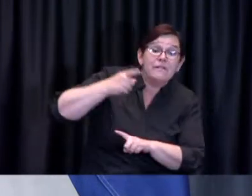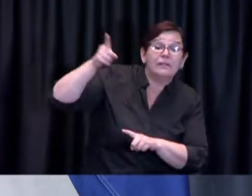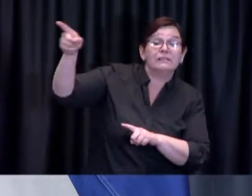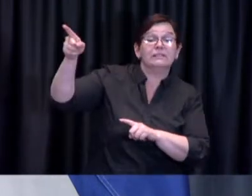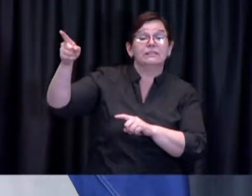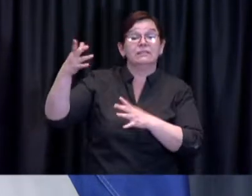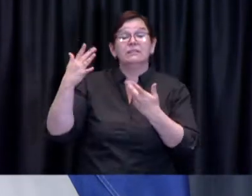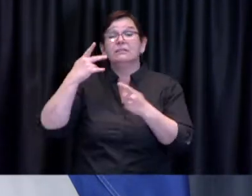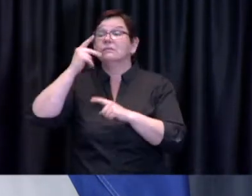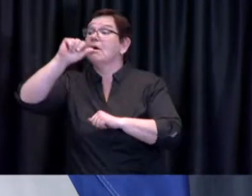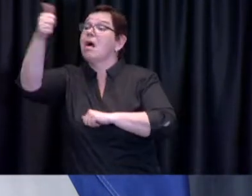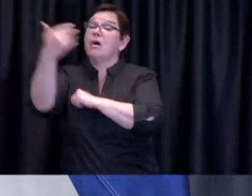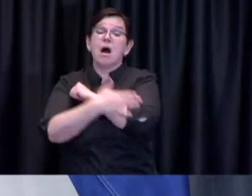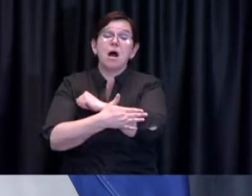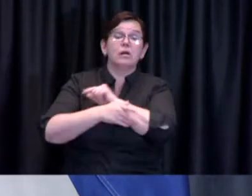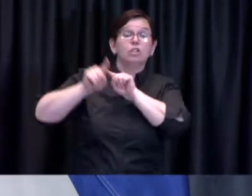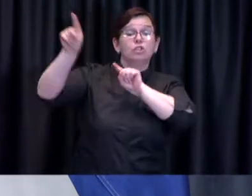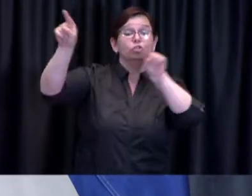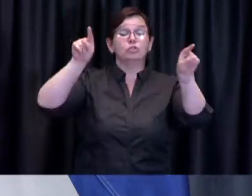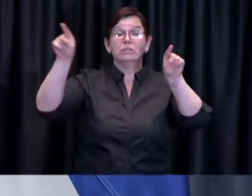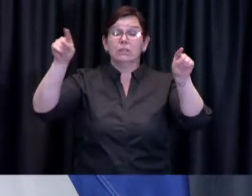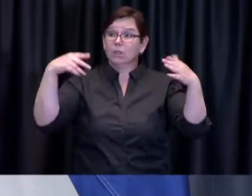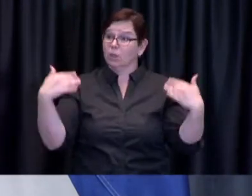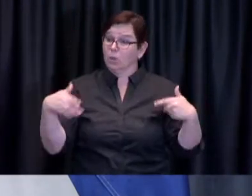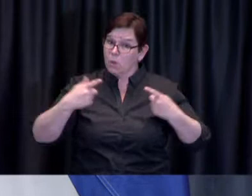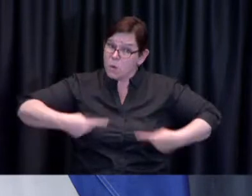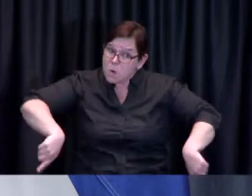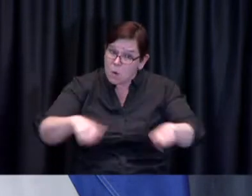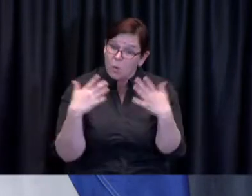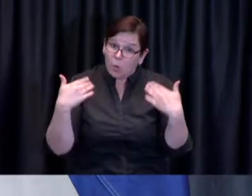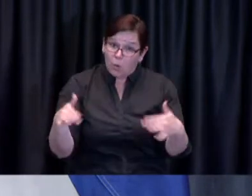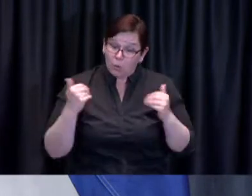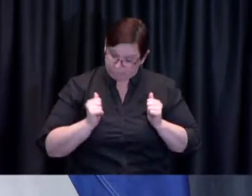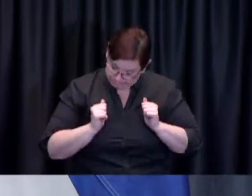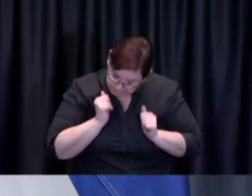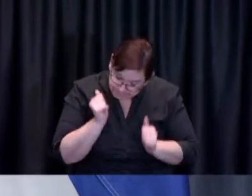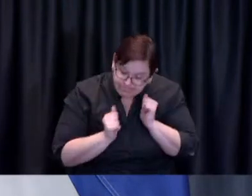that we have to continue to push that number up to at least have a seven at least have a